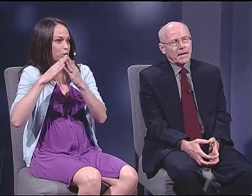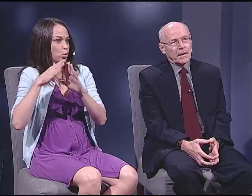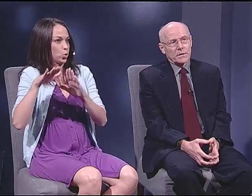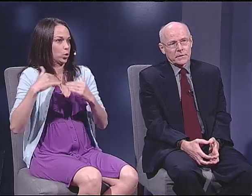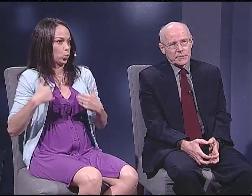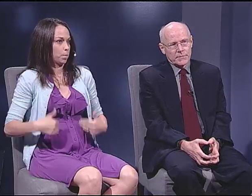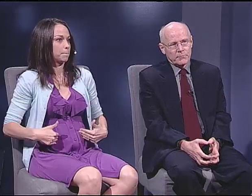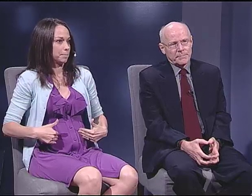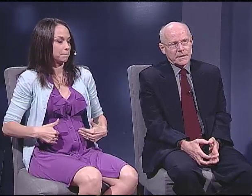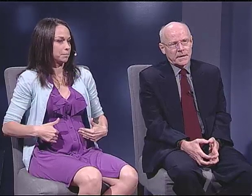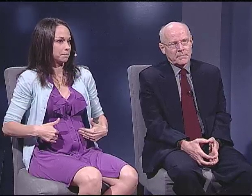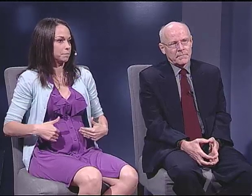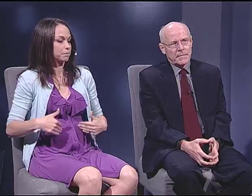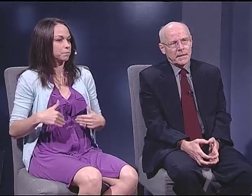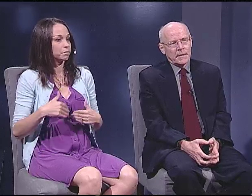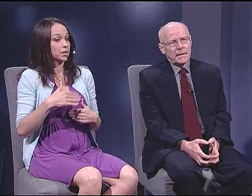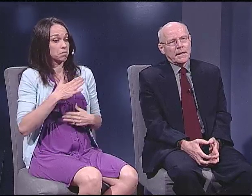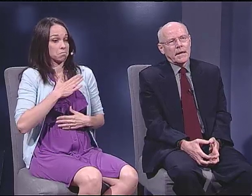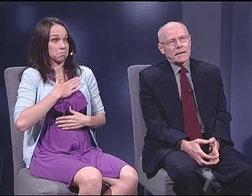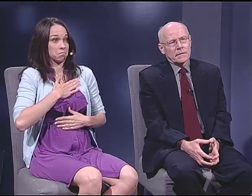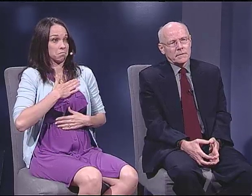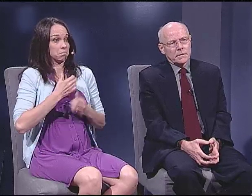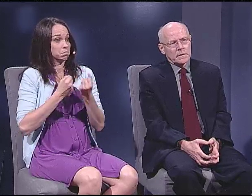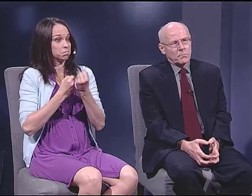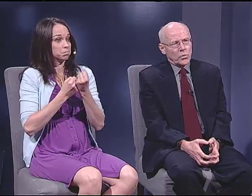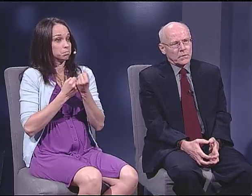I would argue that we would become ethical and moral